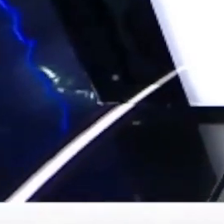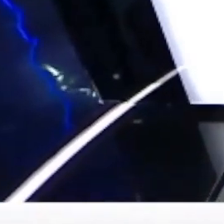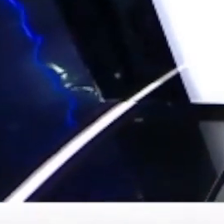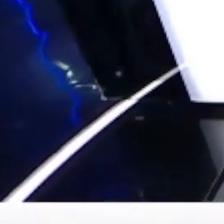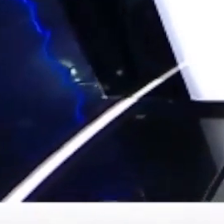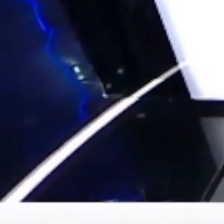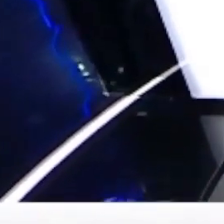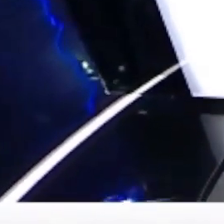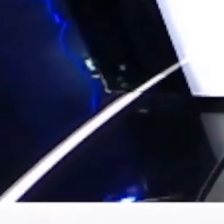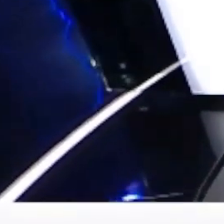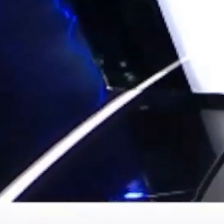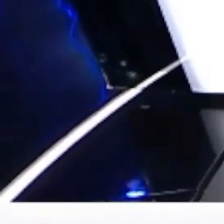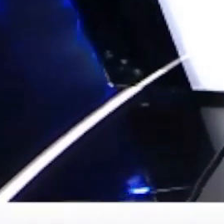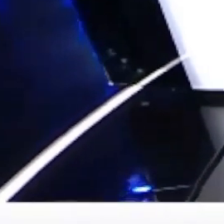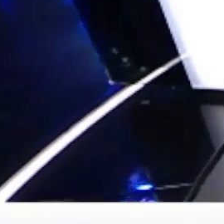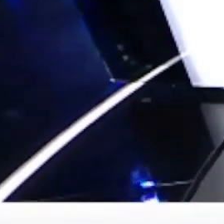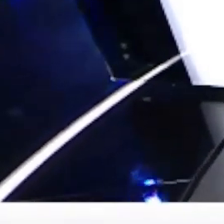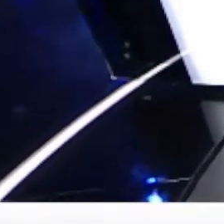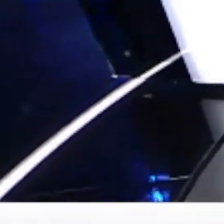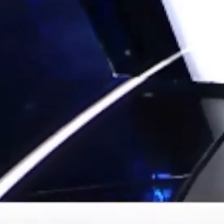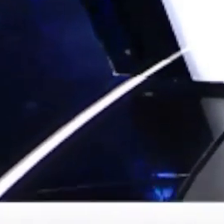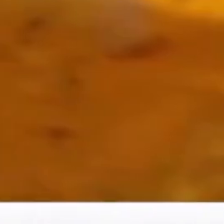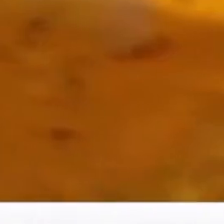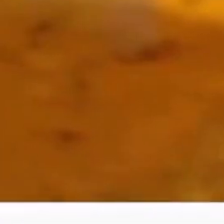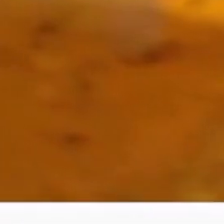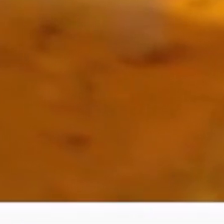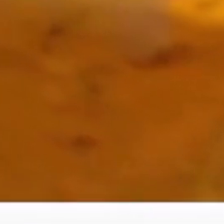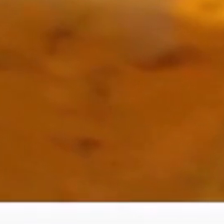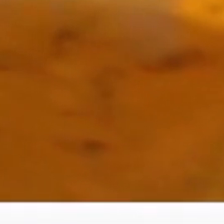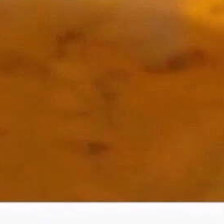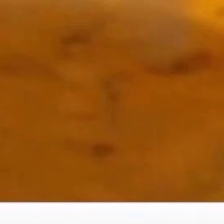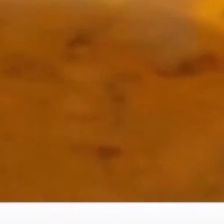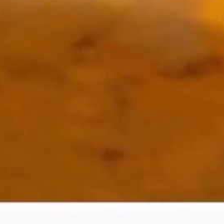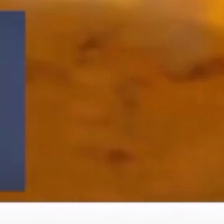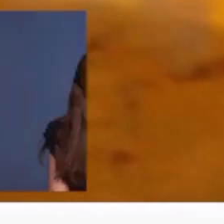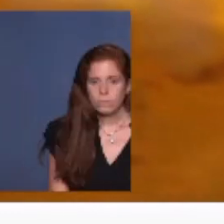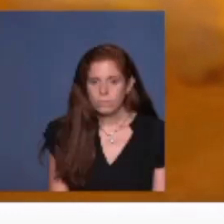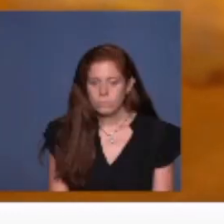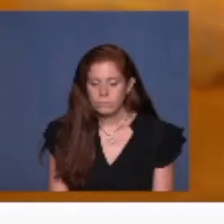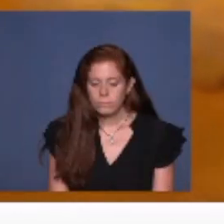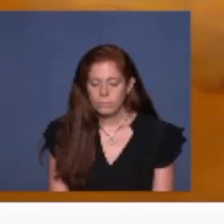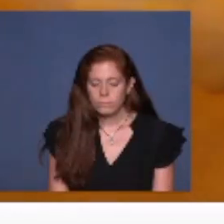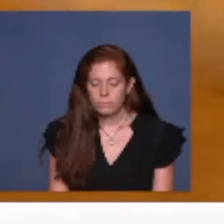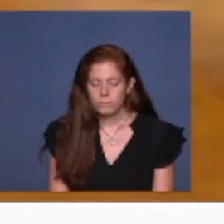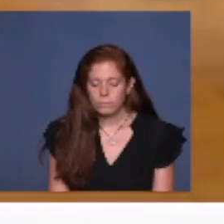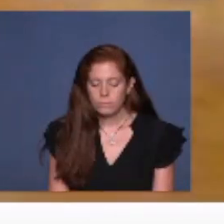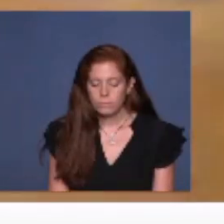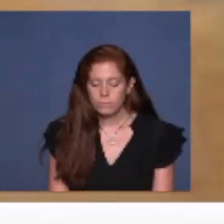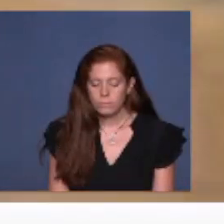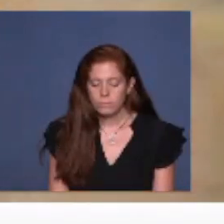the announcement we heard from the White House today about Israel allowing humanitarian respites, that's been going on for two or three days.